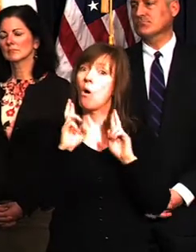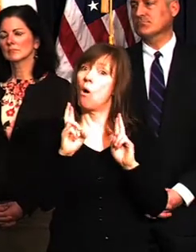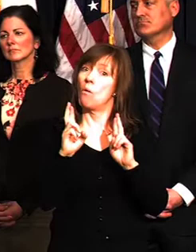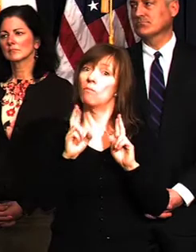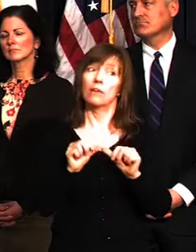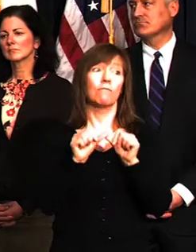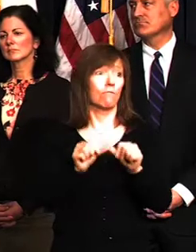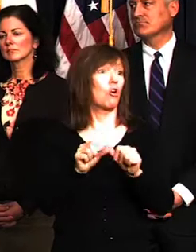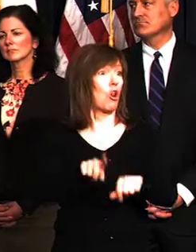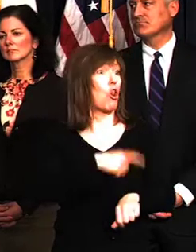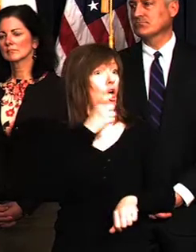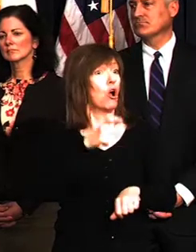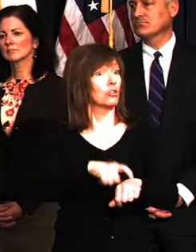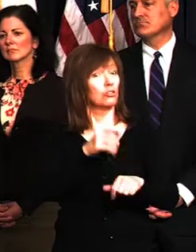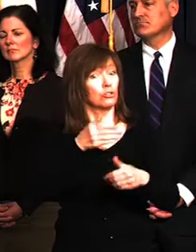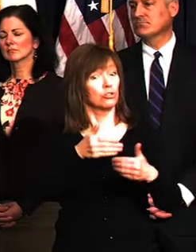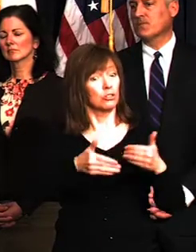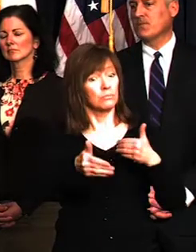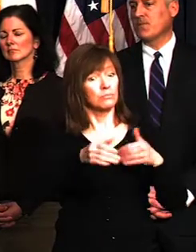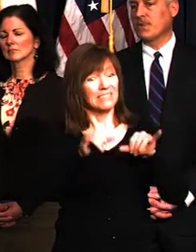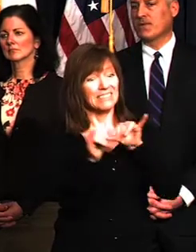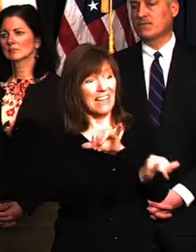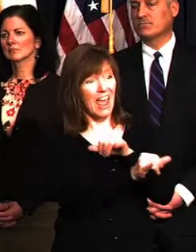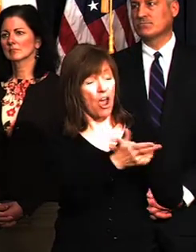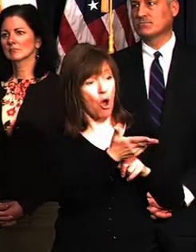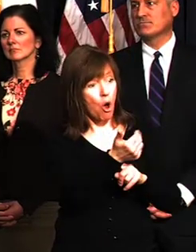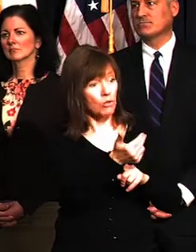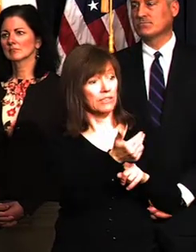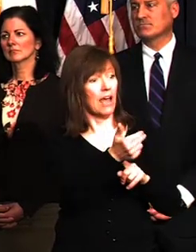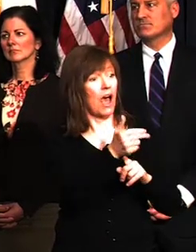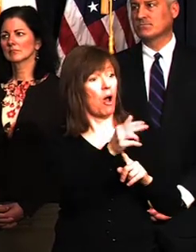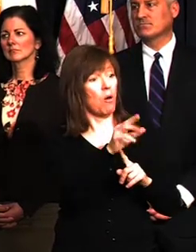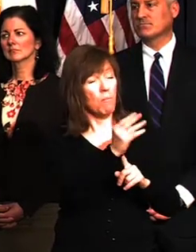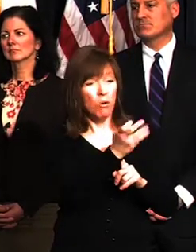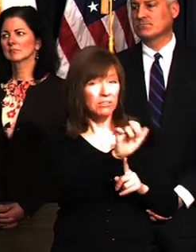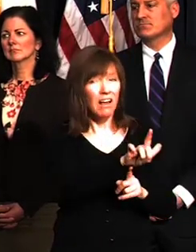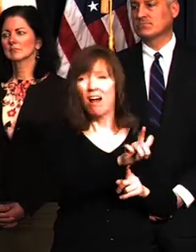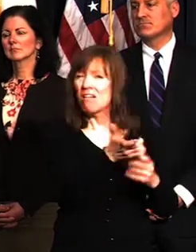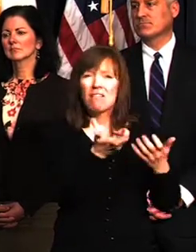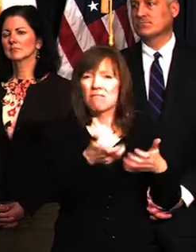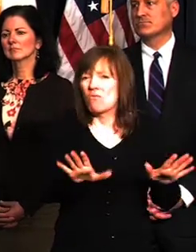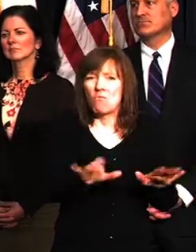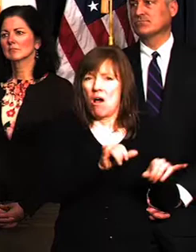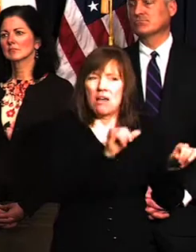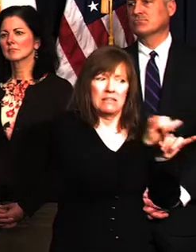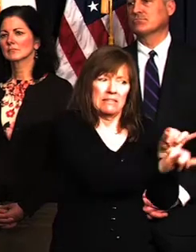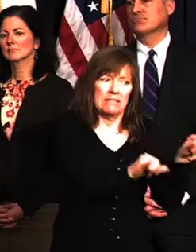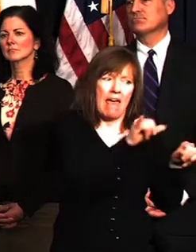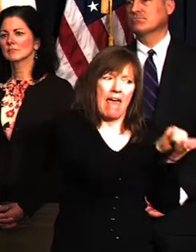long term stays and hotels and motels, far away from their schools where their children